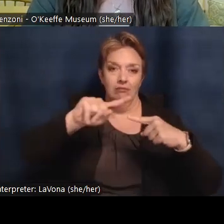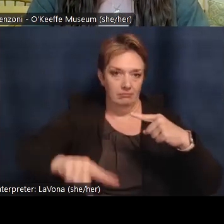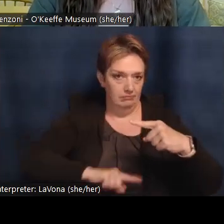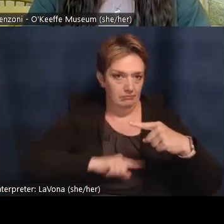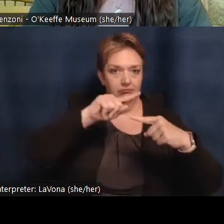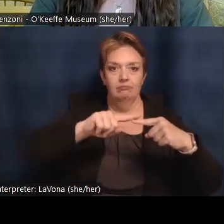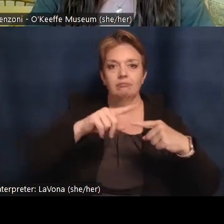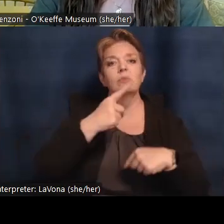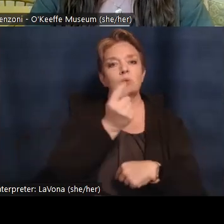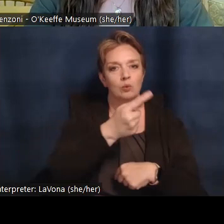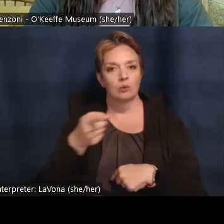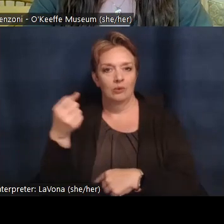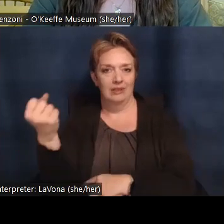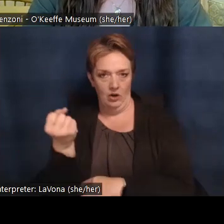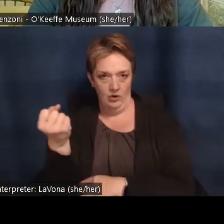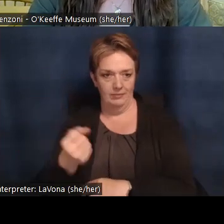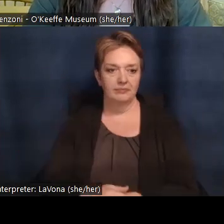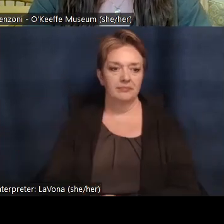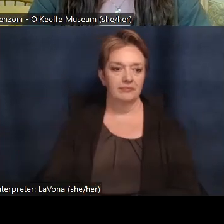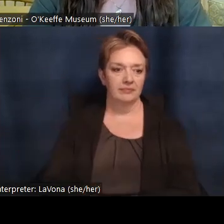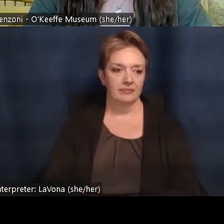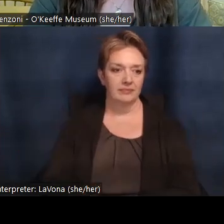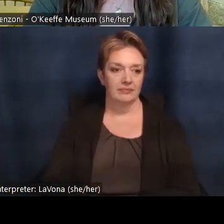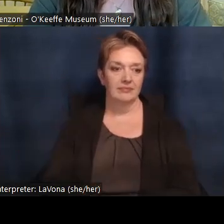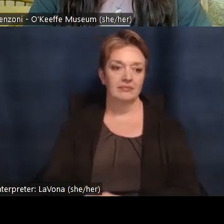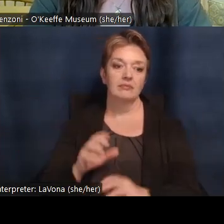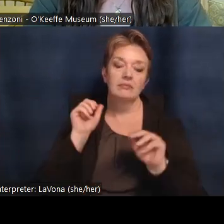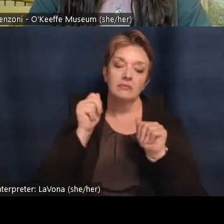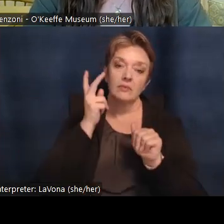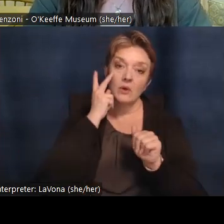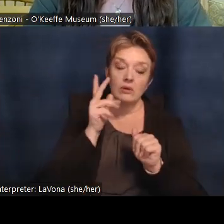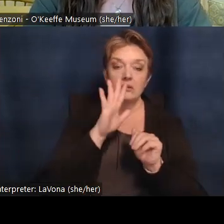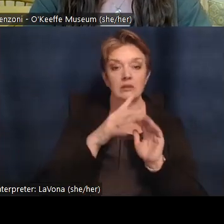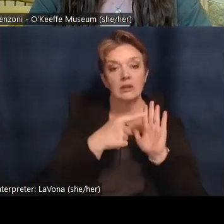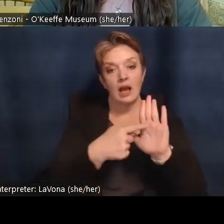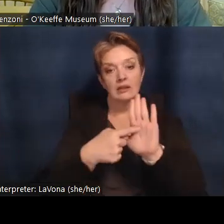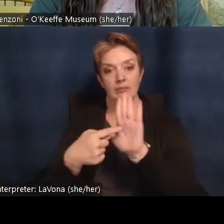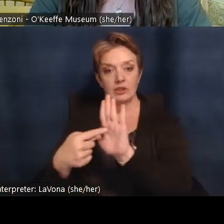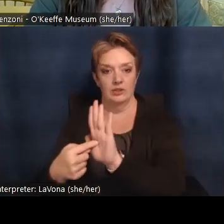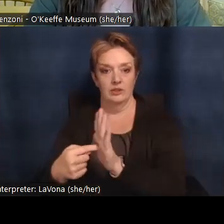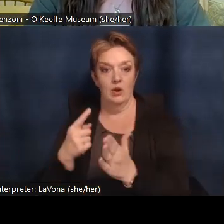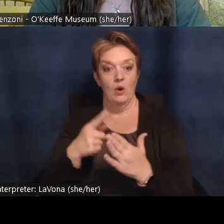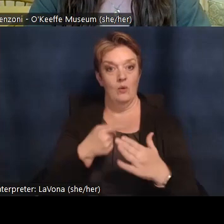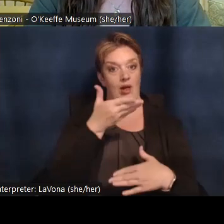And at the welcome center you can see exhibitions such as the one currently on view, called 'O’Keeffe In the Landscape.'